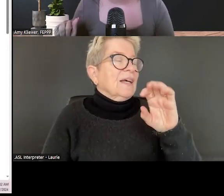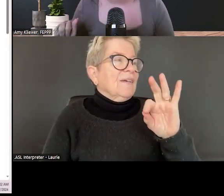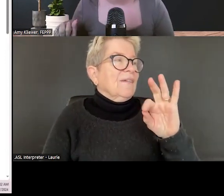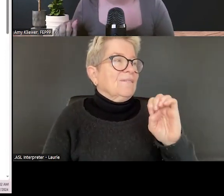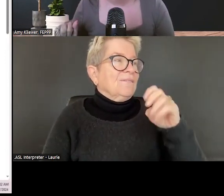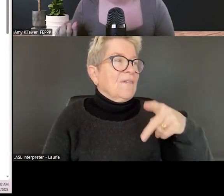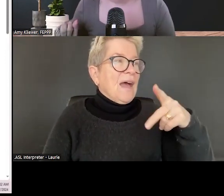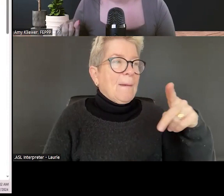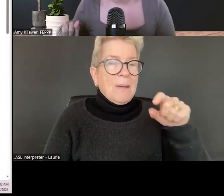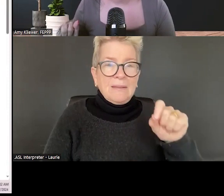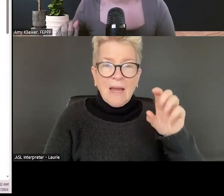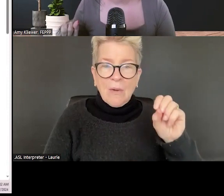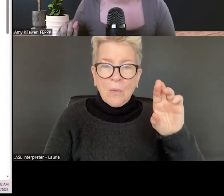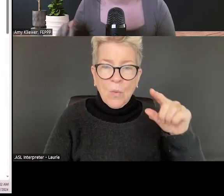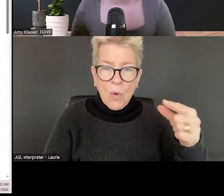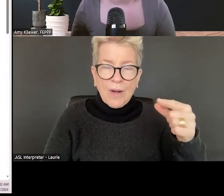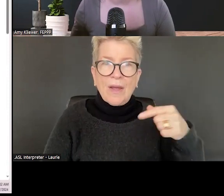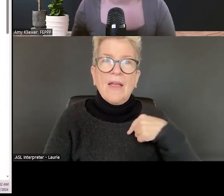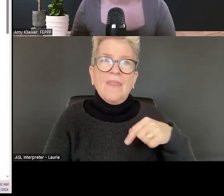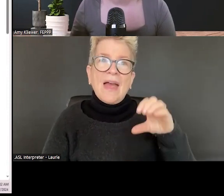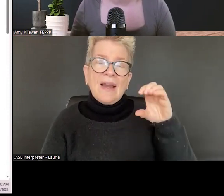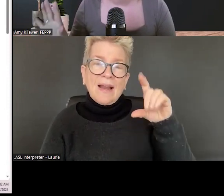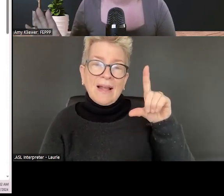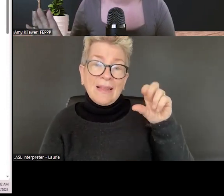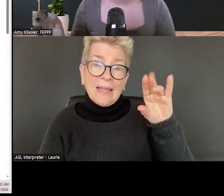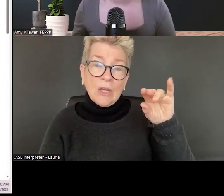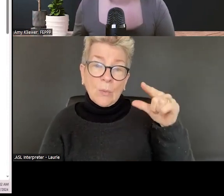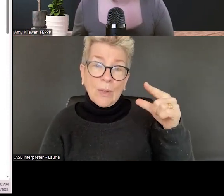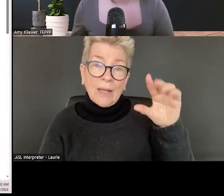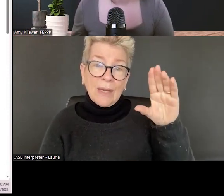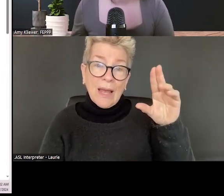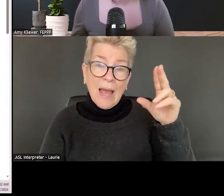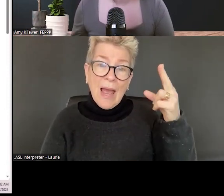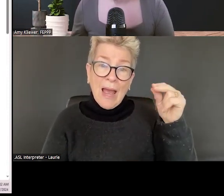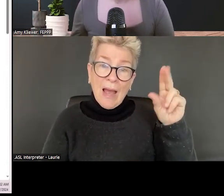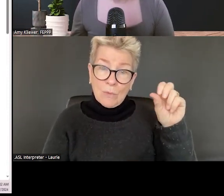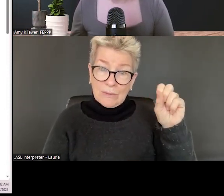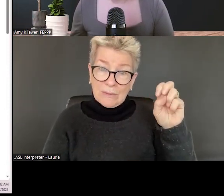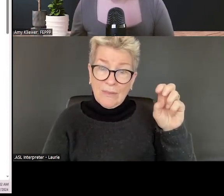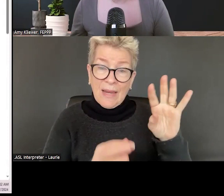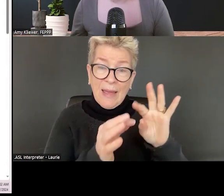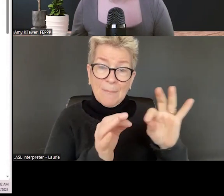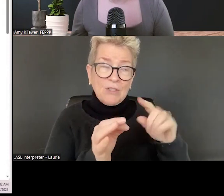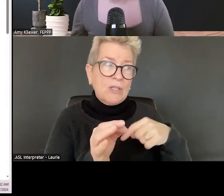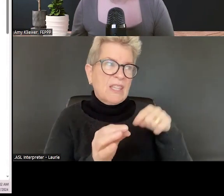House I mentioned will be found here on our resources and links section. As you can see